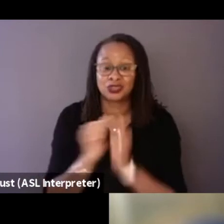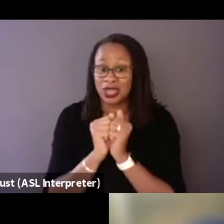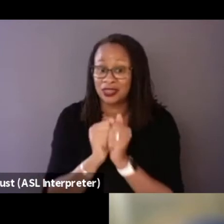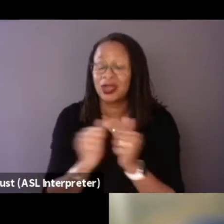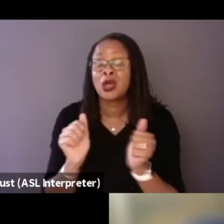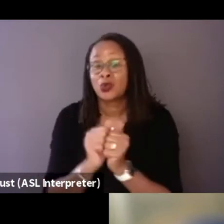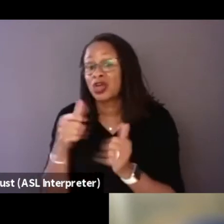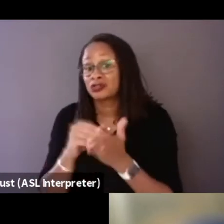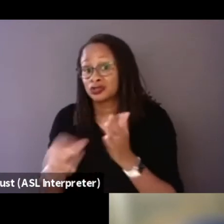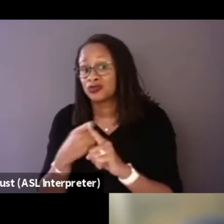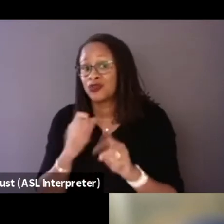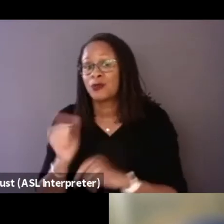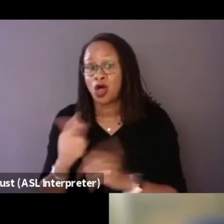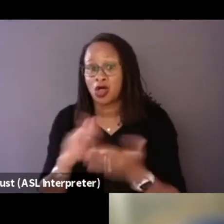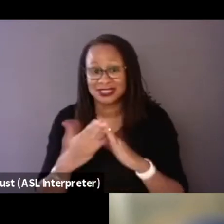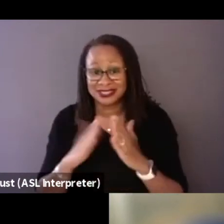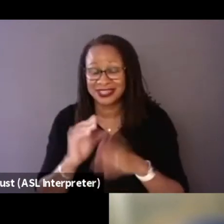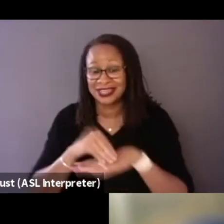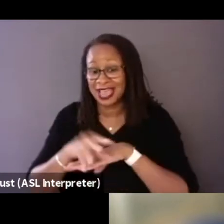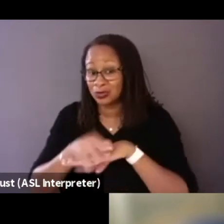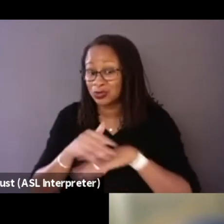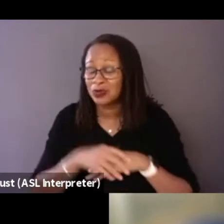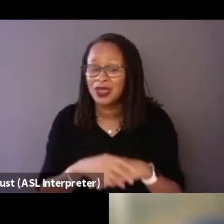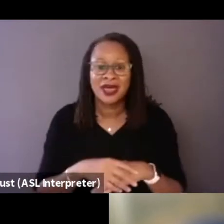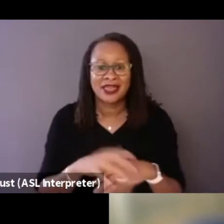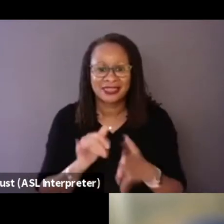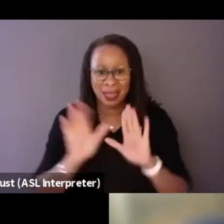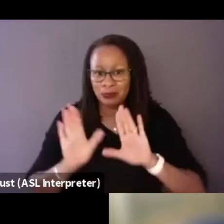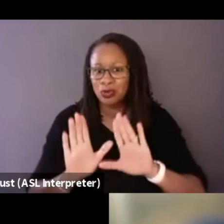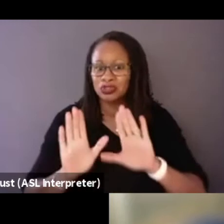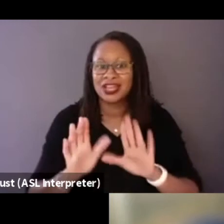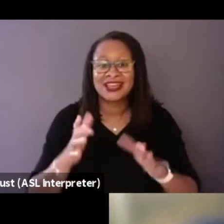pushed forward that now allows students aged 16 and older,